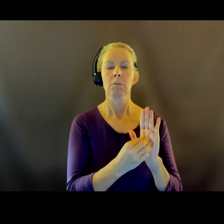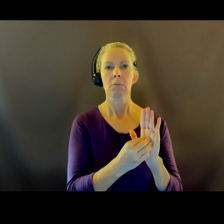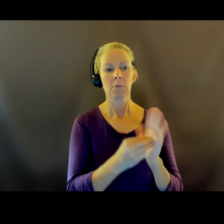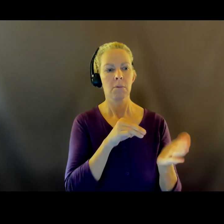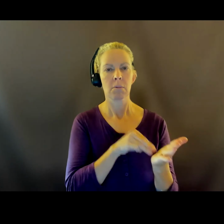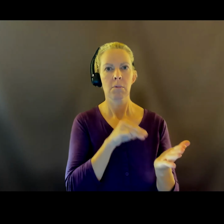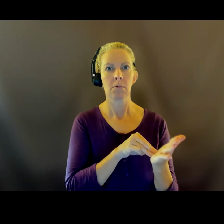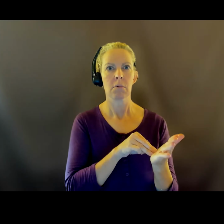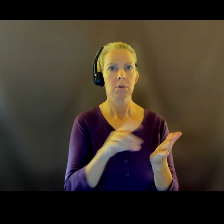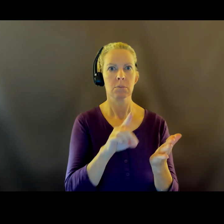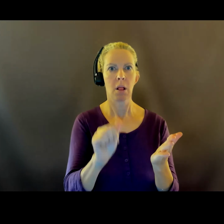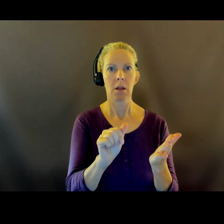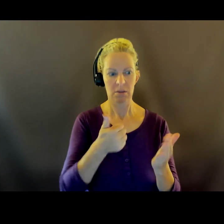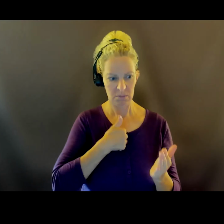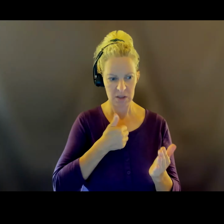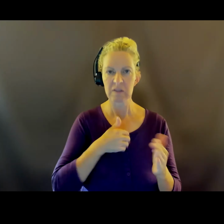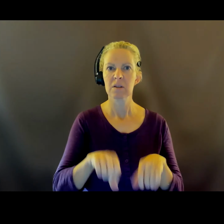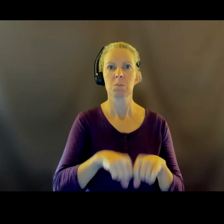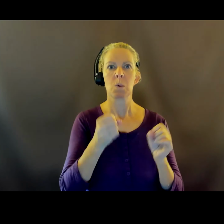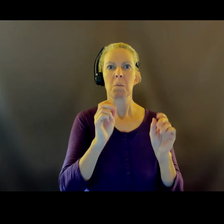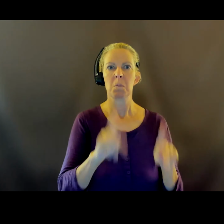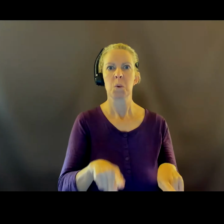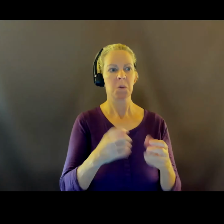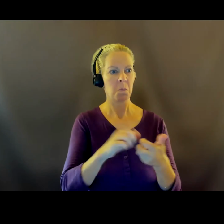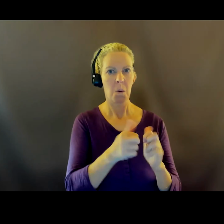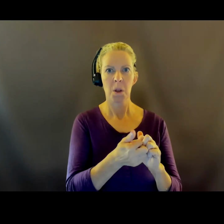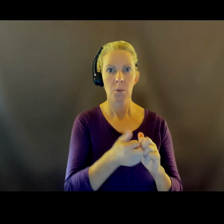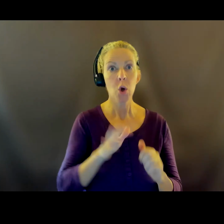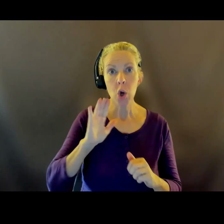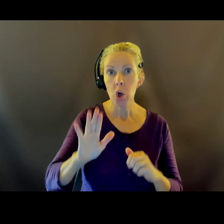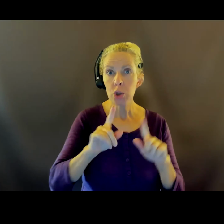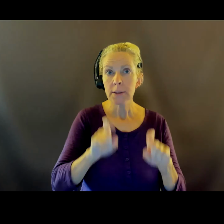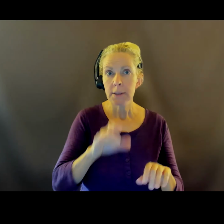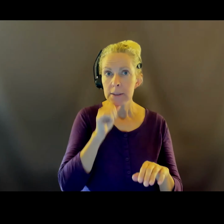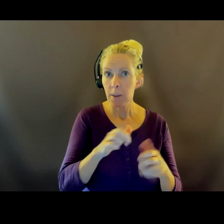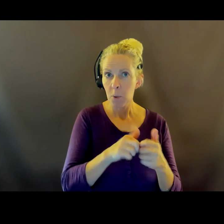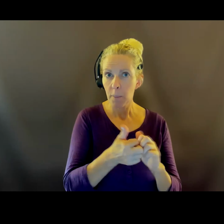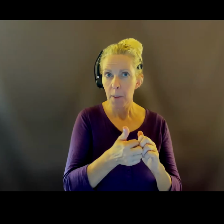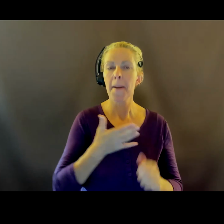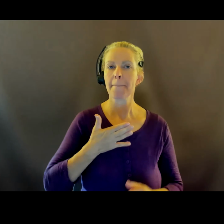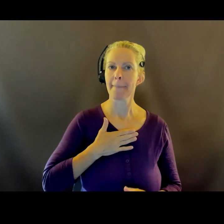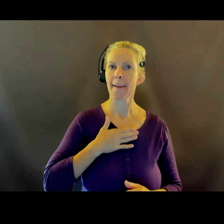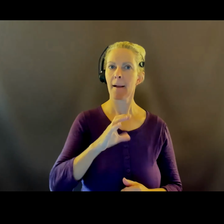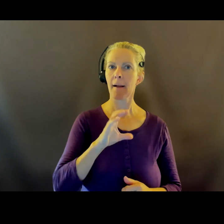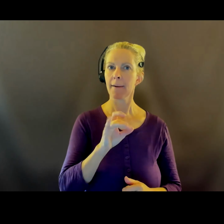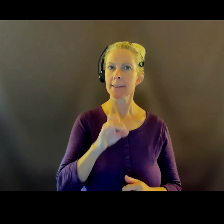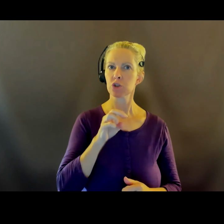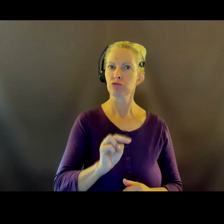I was broken. I had a problem. Her test was not the problem. My condition was the problem. It was my fault.